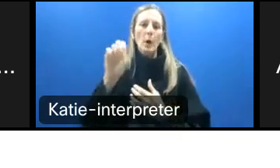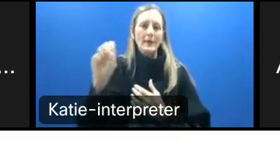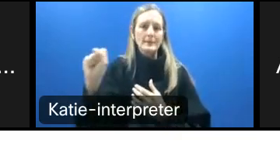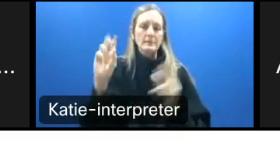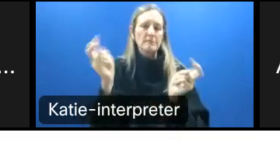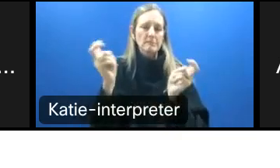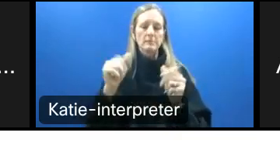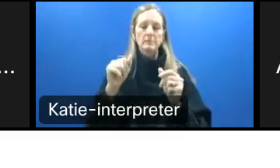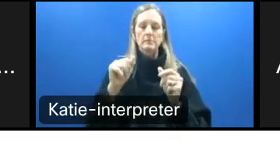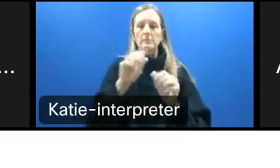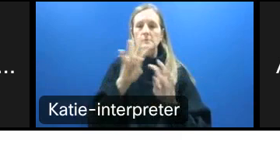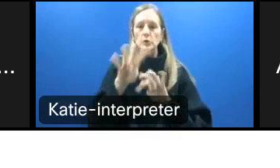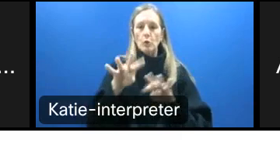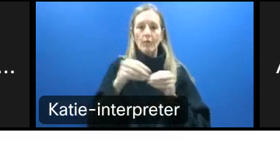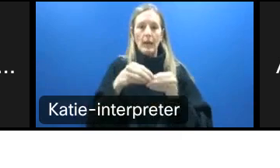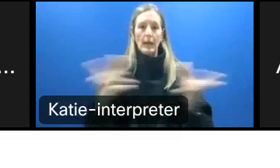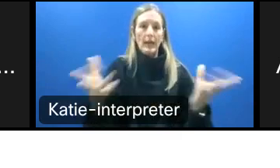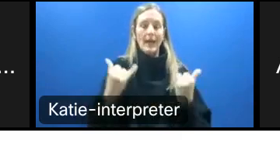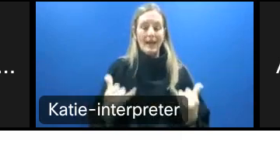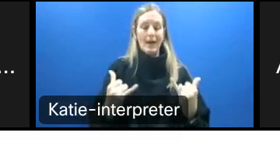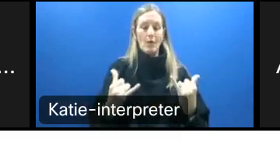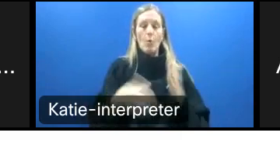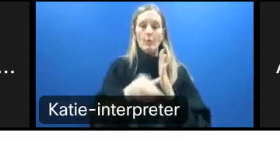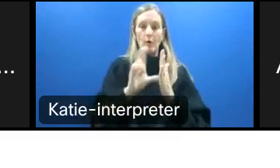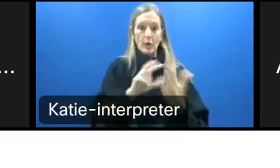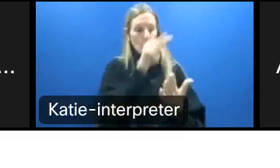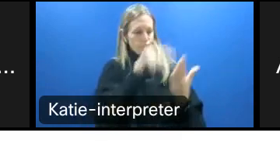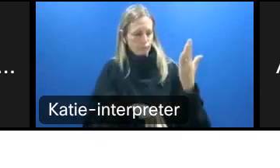as a result of our review to be able to, uh, look at.